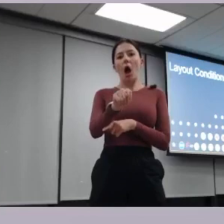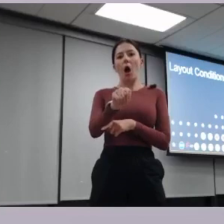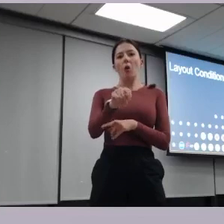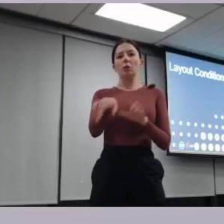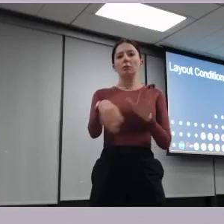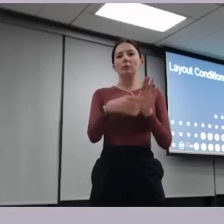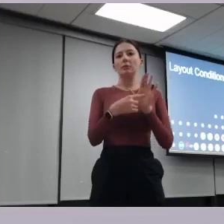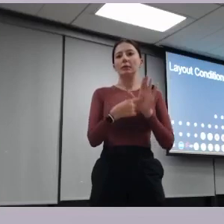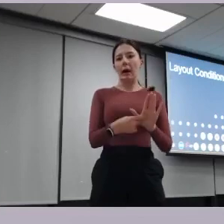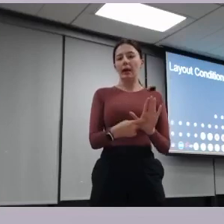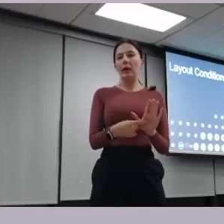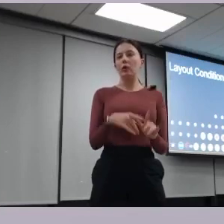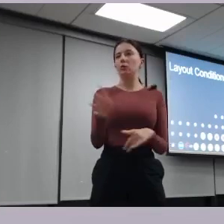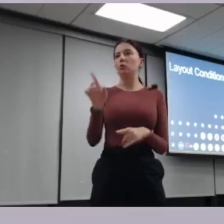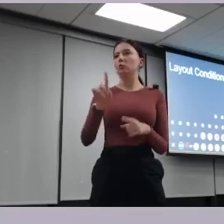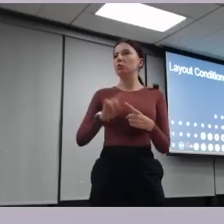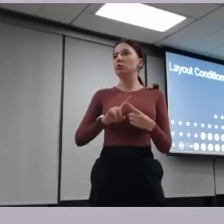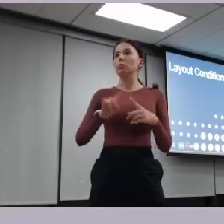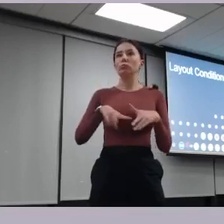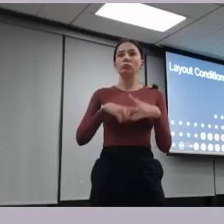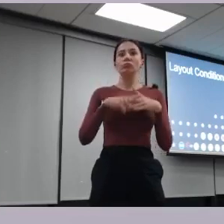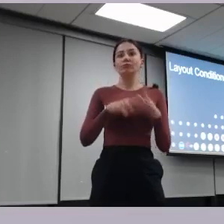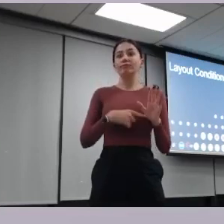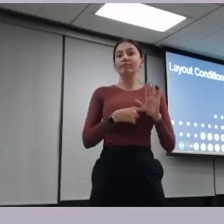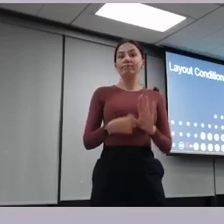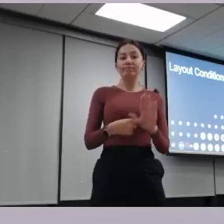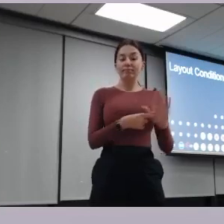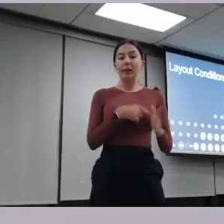our next stage of design work on these layout diagrams?